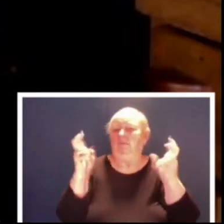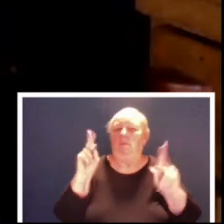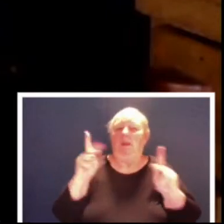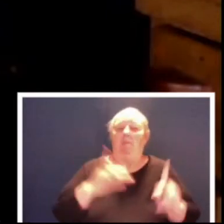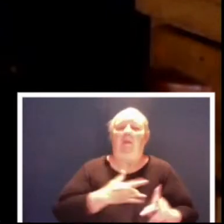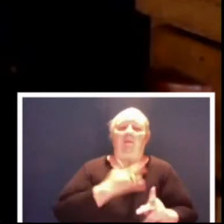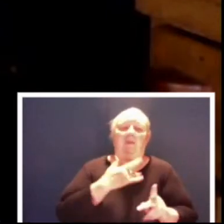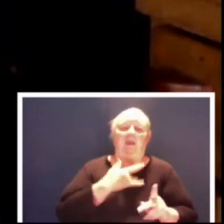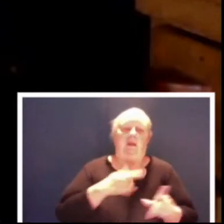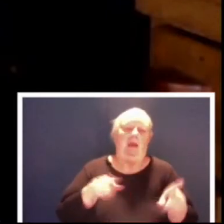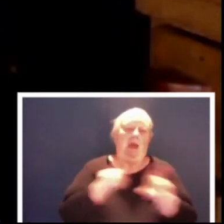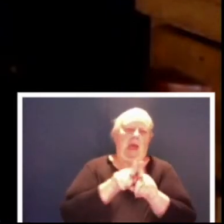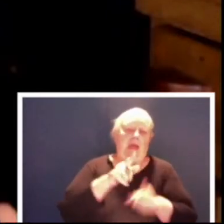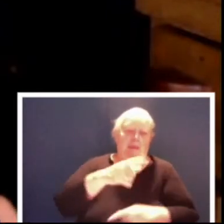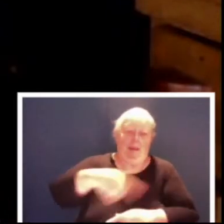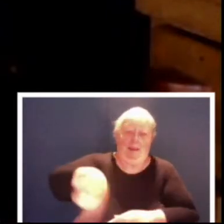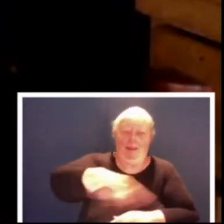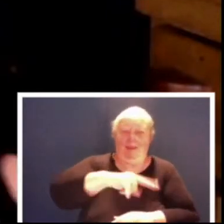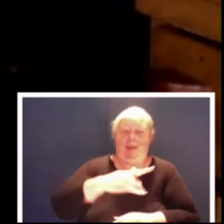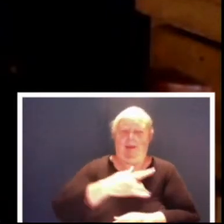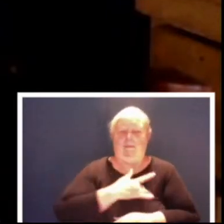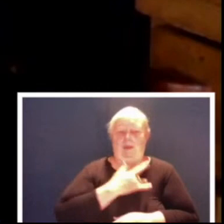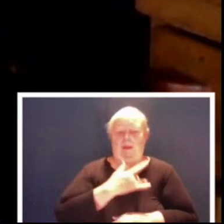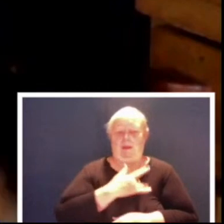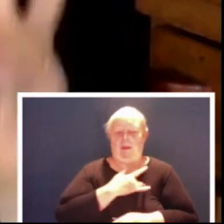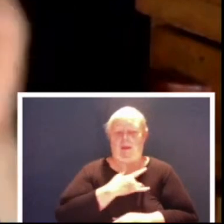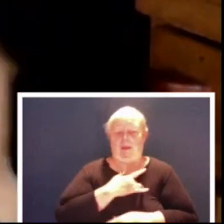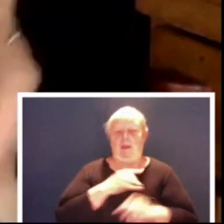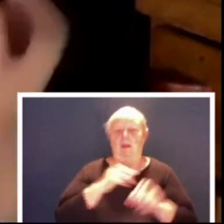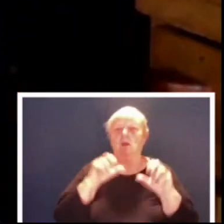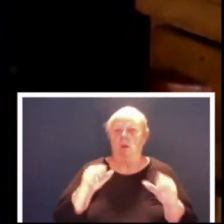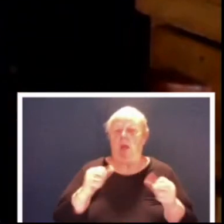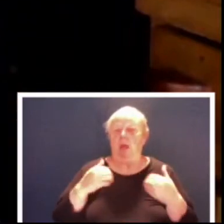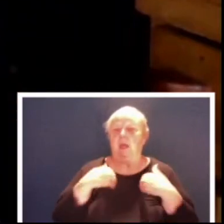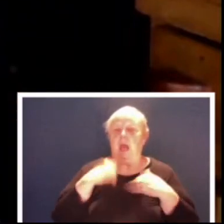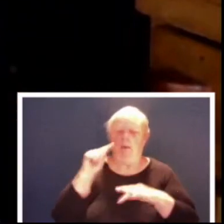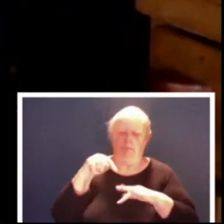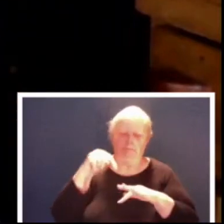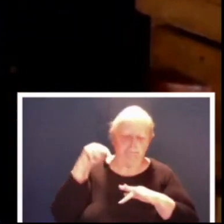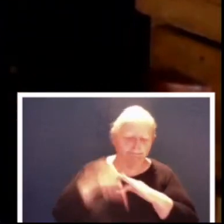so absolutely you can have these intense negative emotions that we don't want.